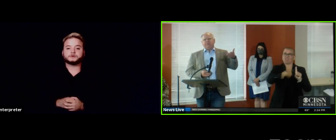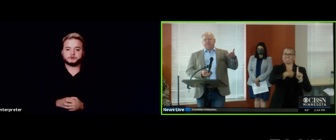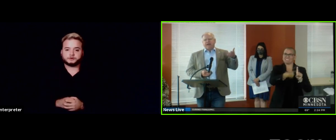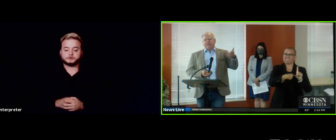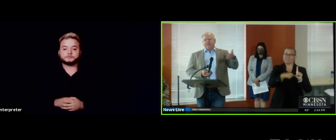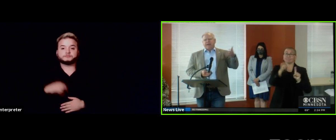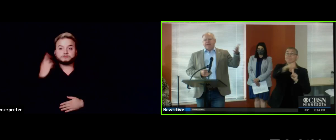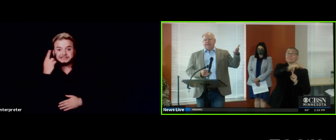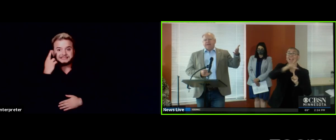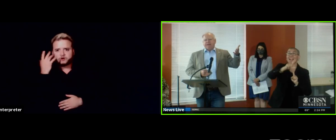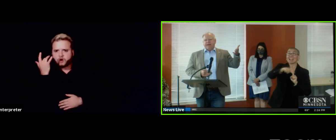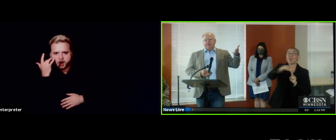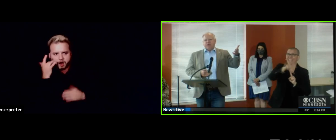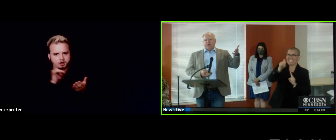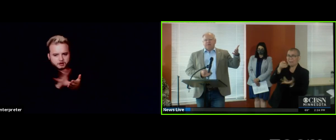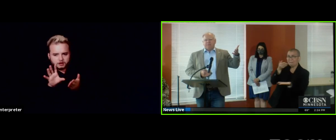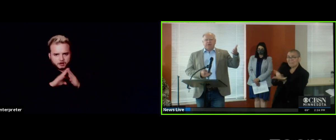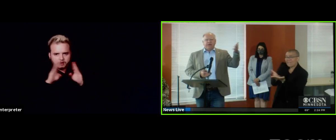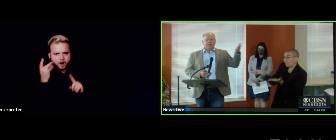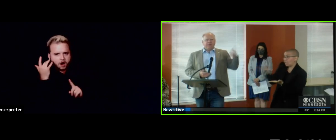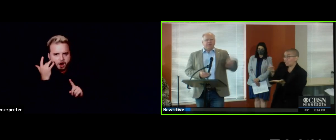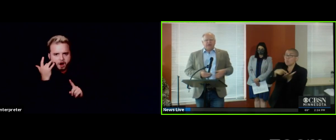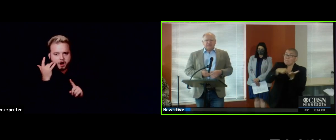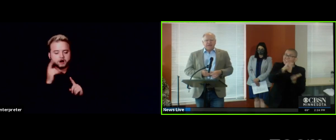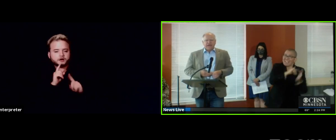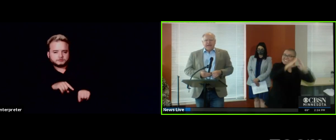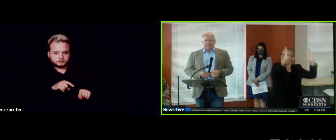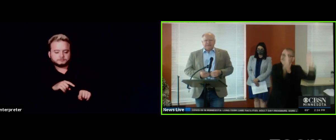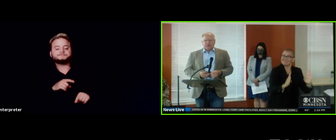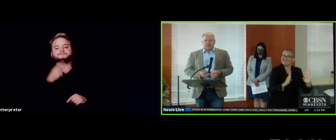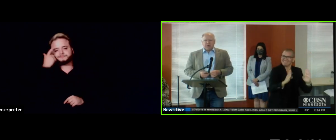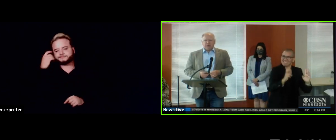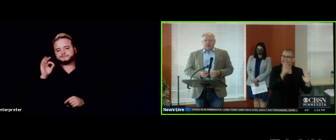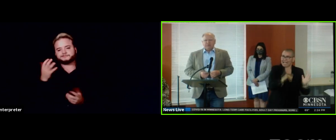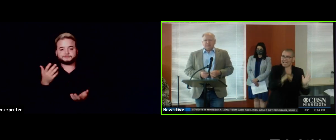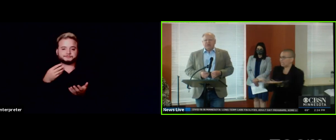if they have a bad tenant who is putting others at risk and so the moratorium is still in